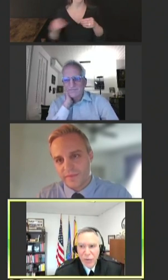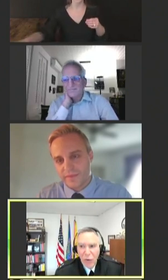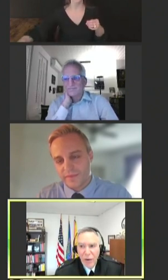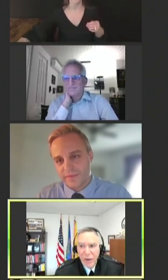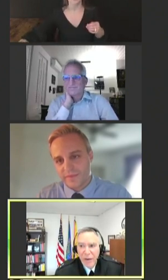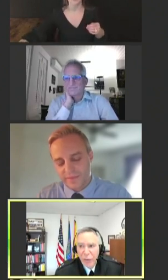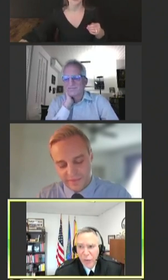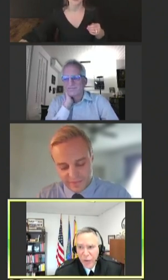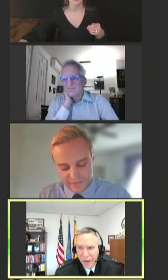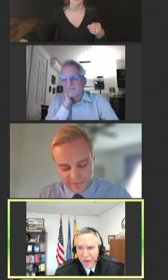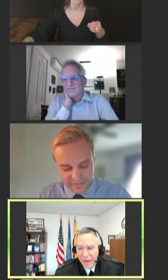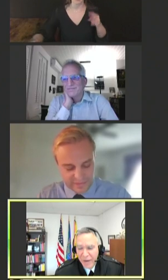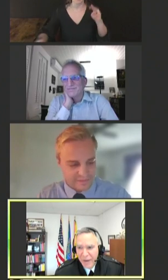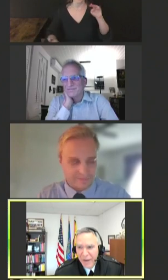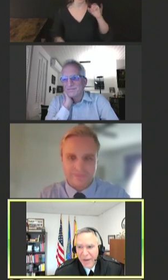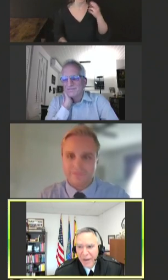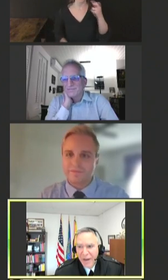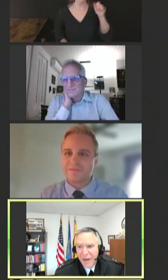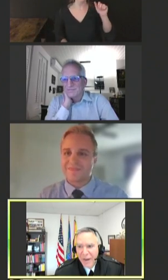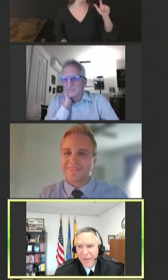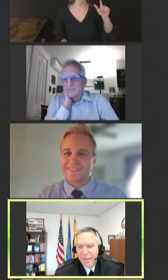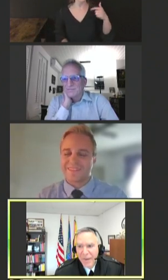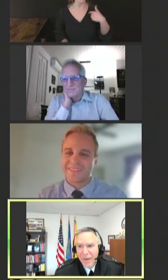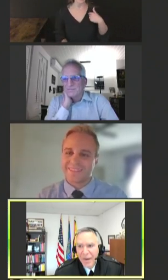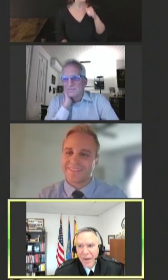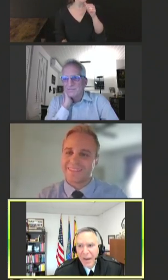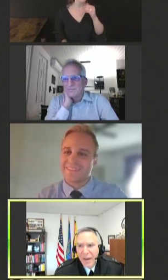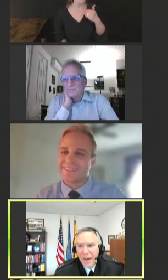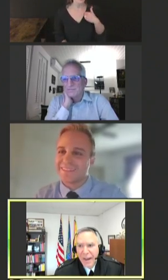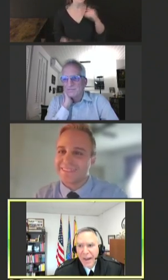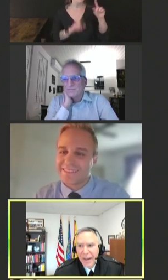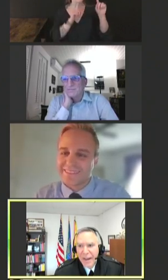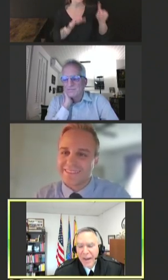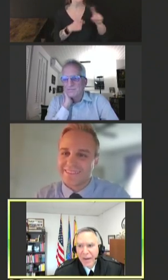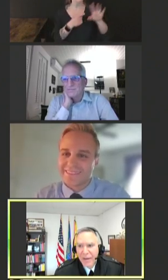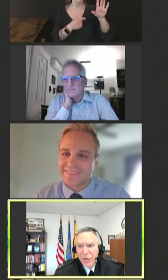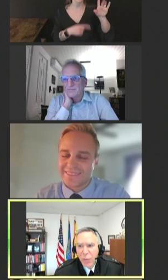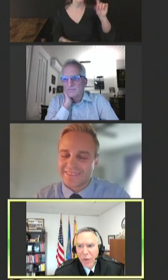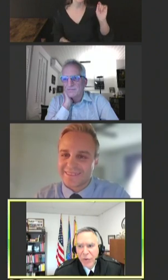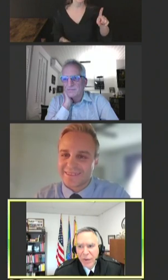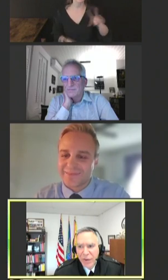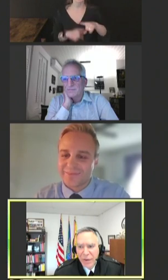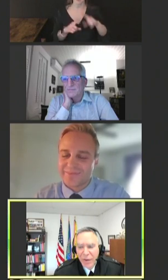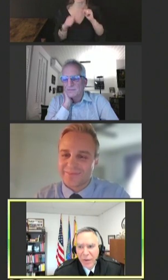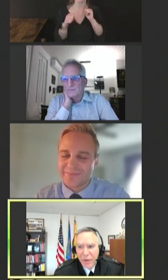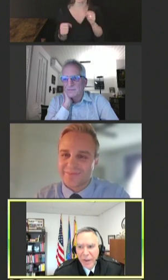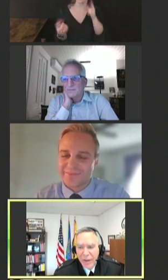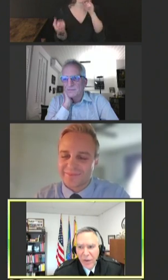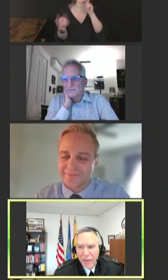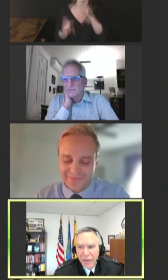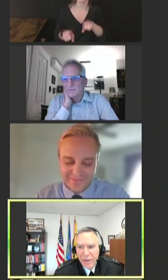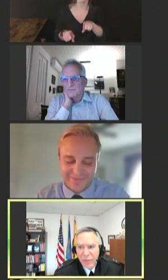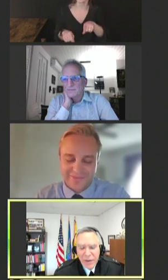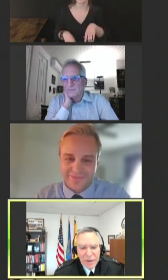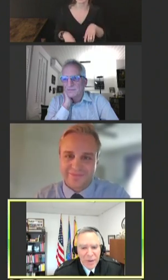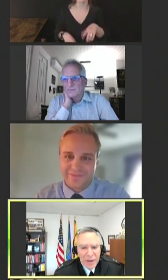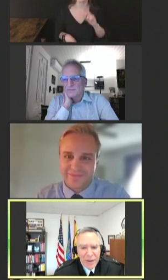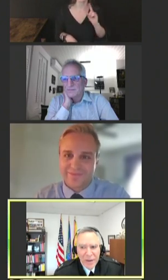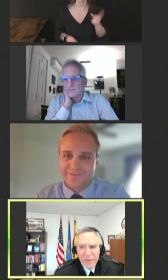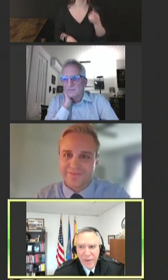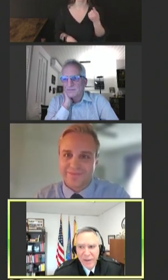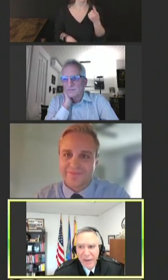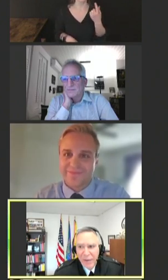strongly agree. And I -- just watching, you know -- like all of us, participating in this pandemic